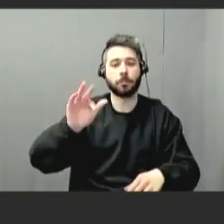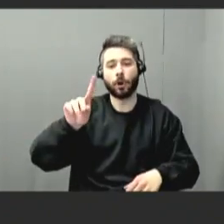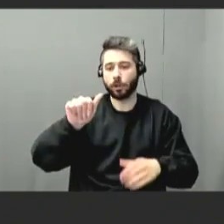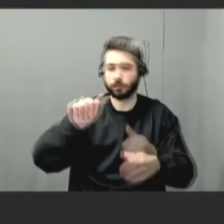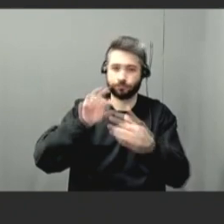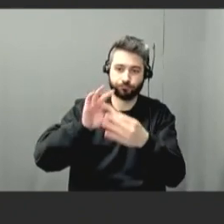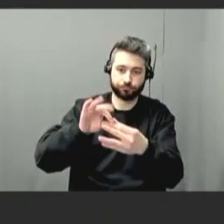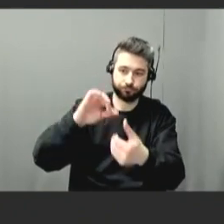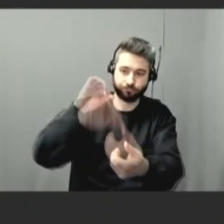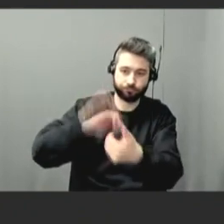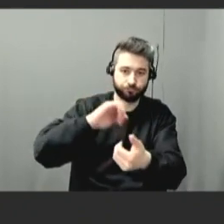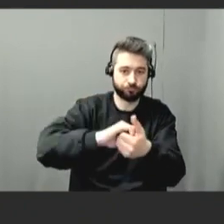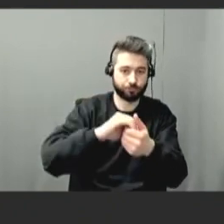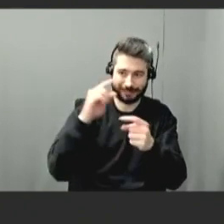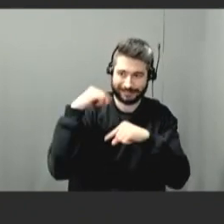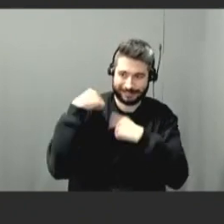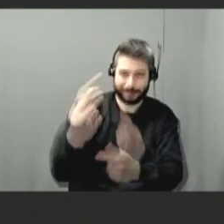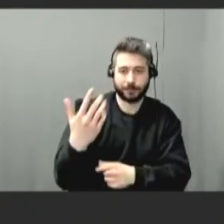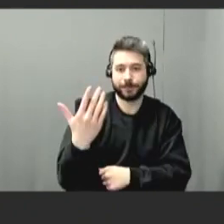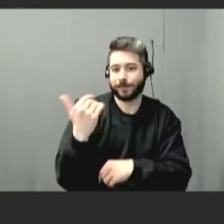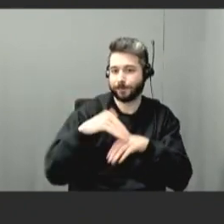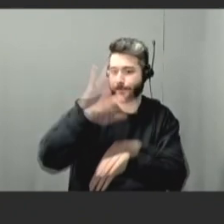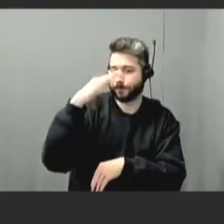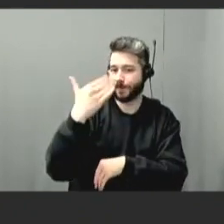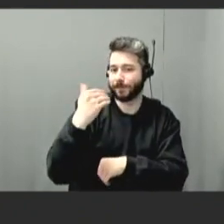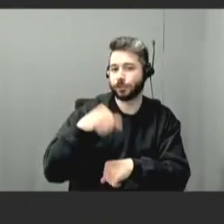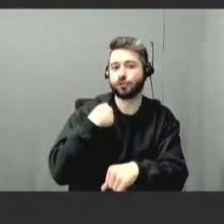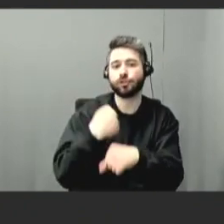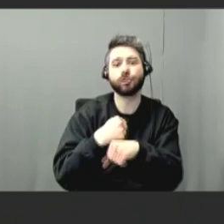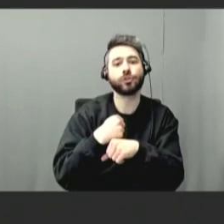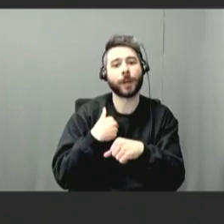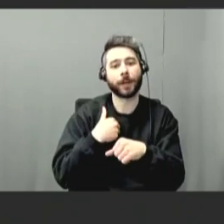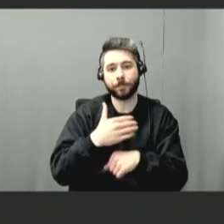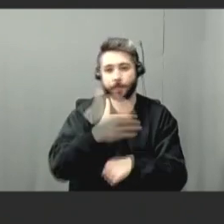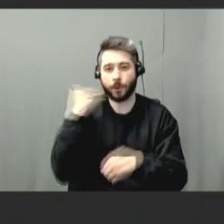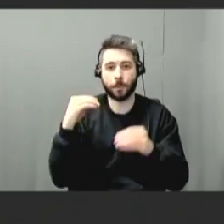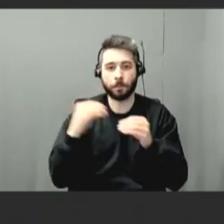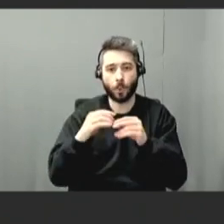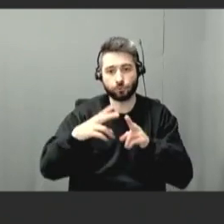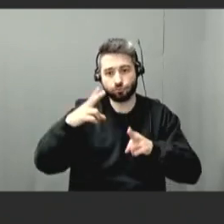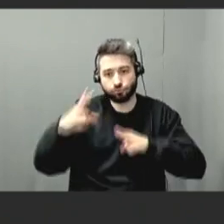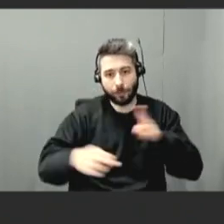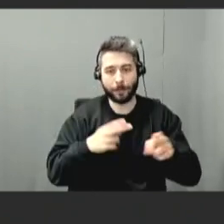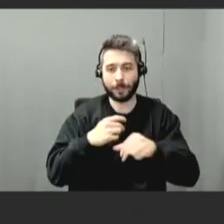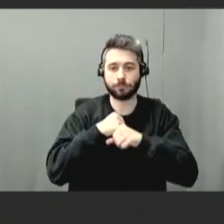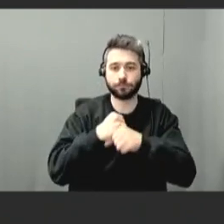has for the last 15 plus years to develop better and more rapidly produce pandemic influenza